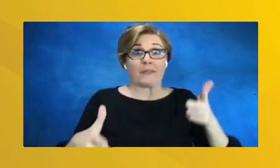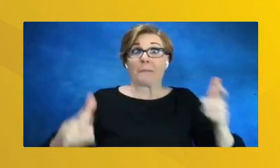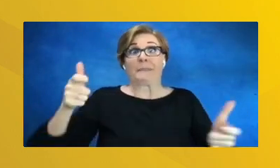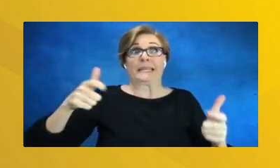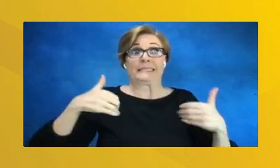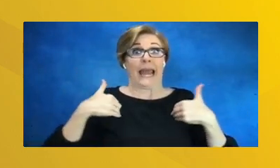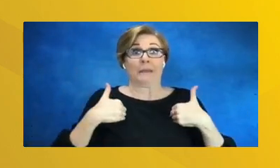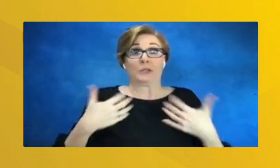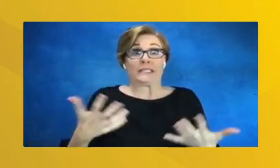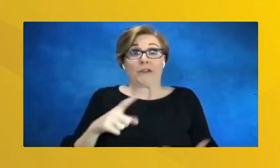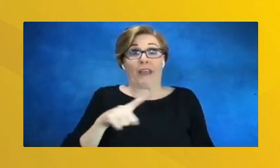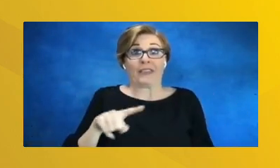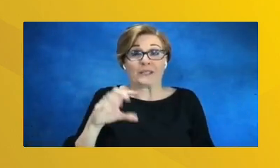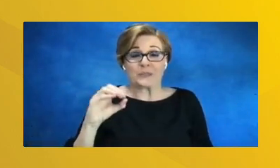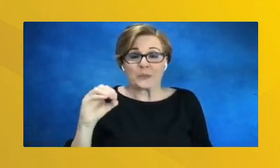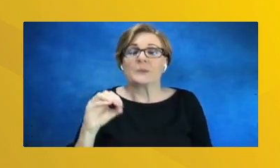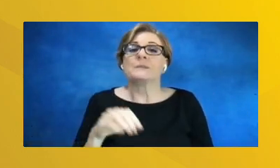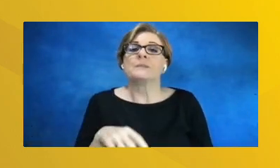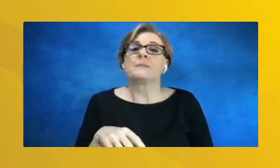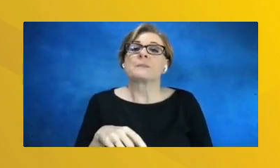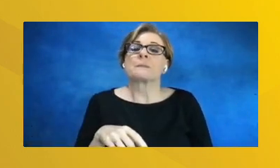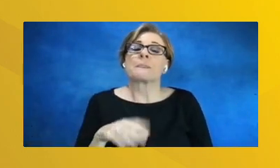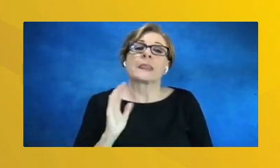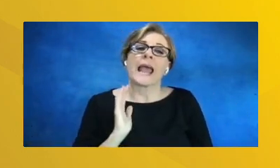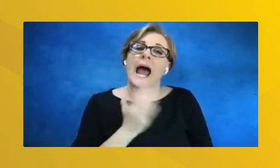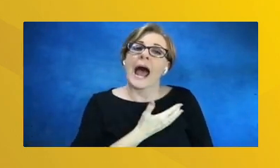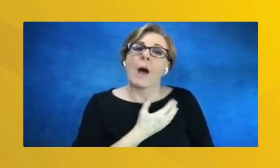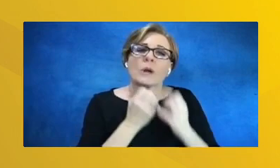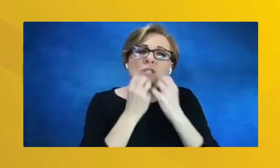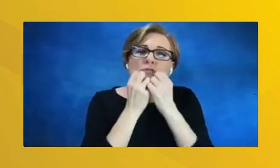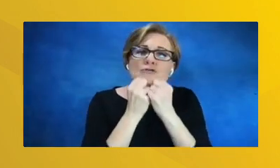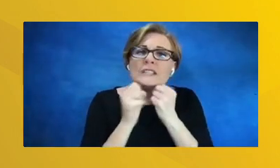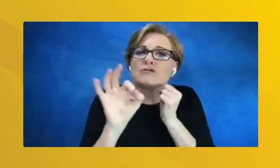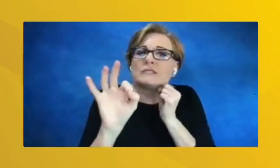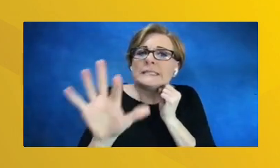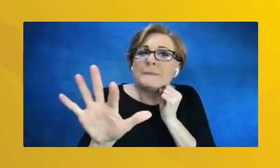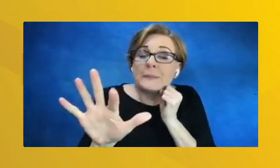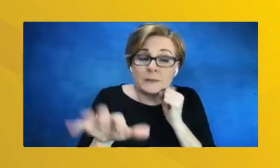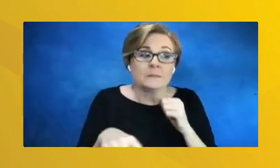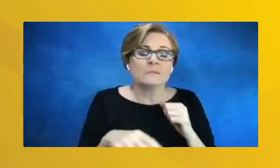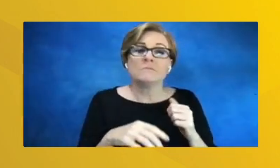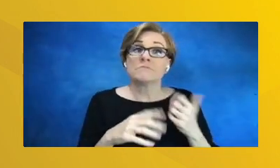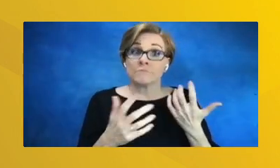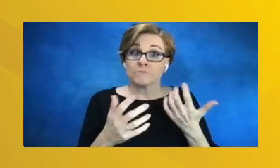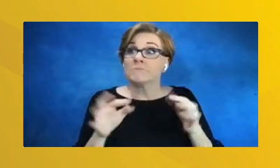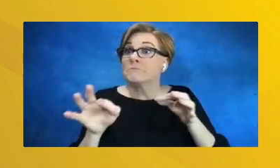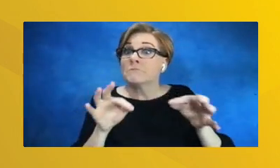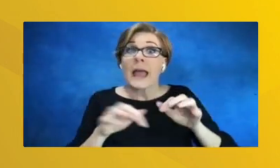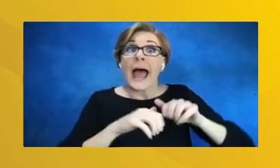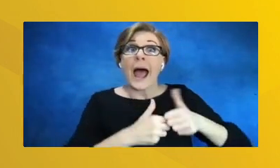And for our treasure tip, we wanted to share how to bring these animals into your classroom